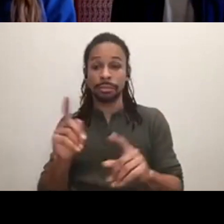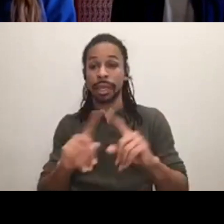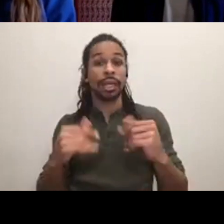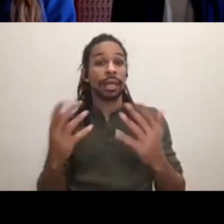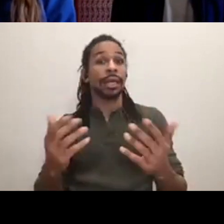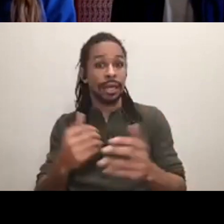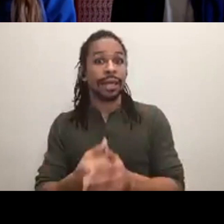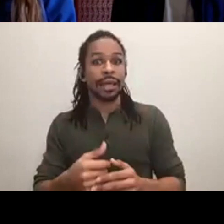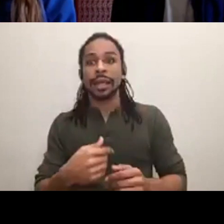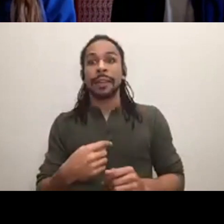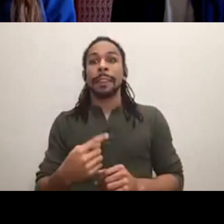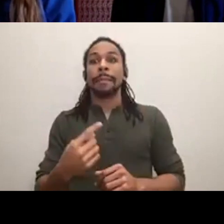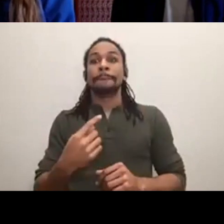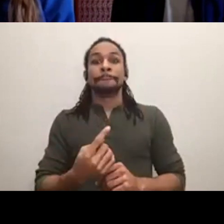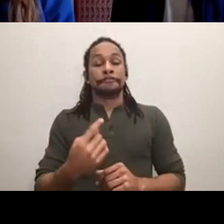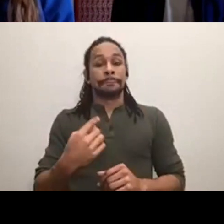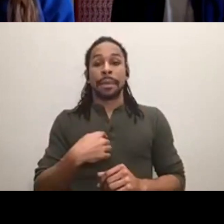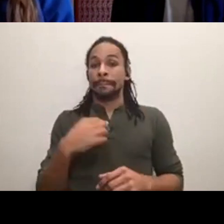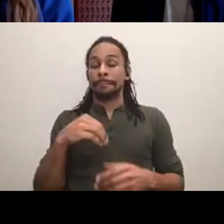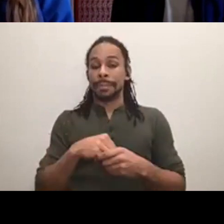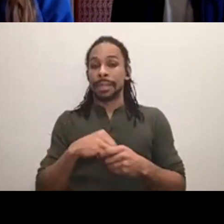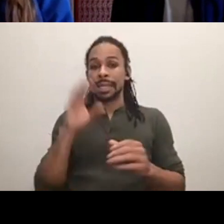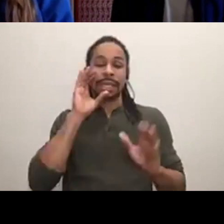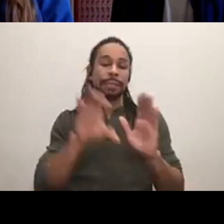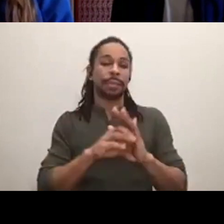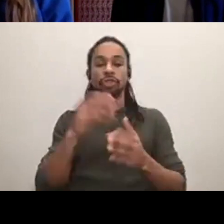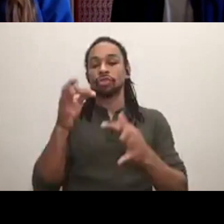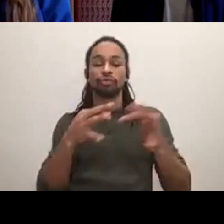You read it. >> Okay. Lukaza sent, “A piece of yellow